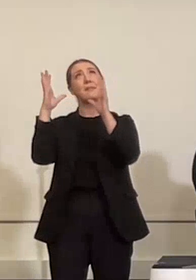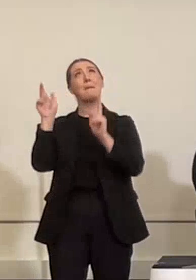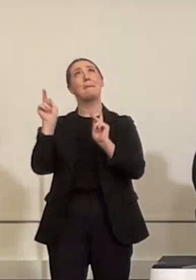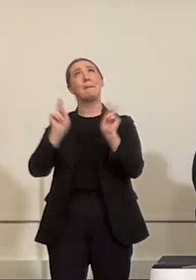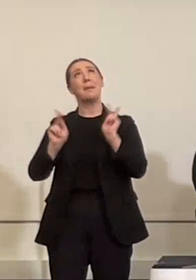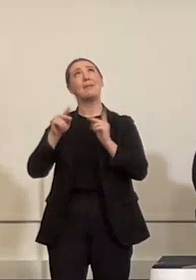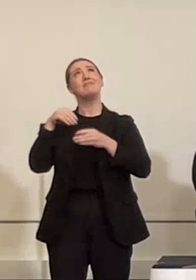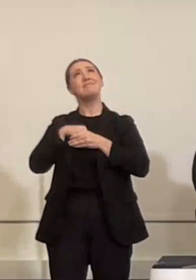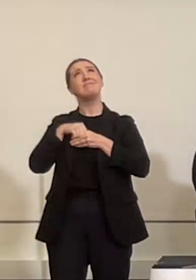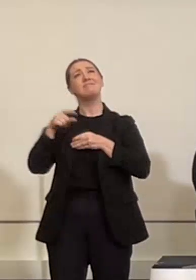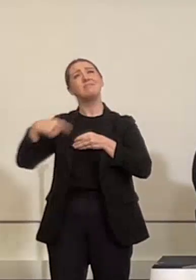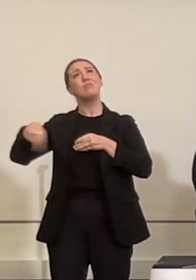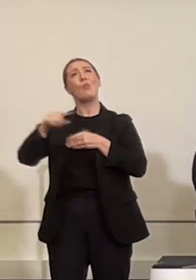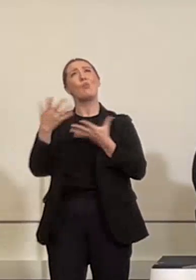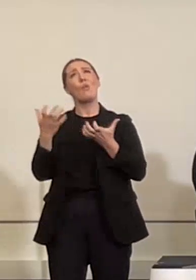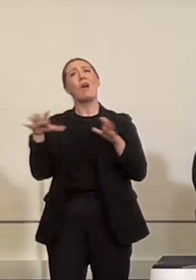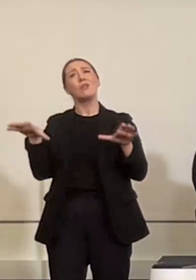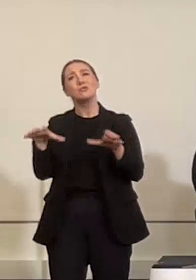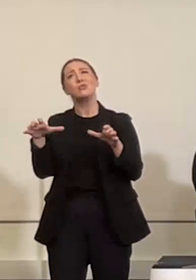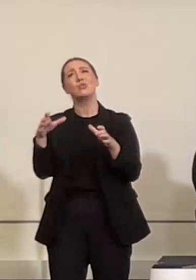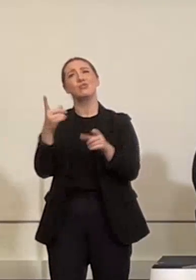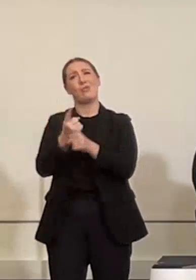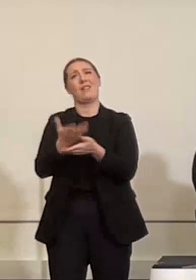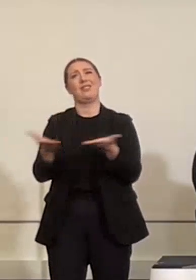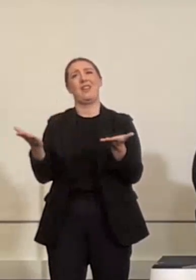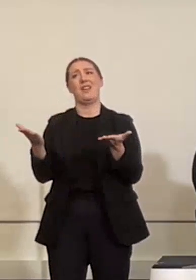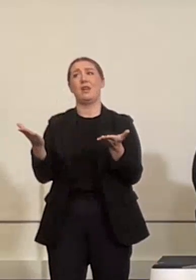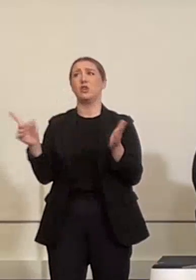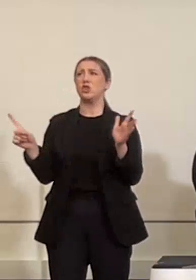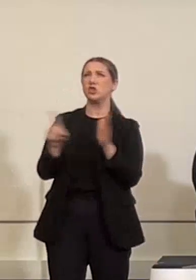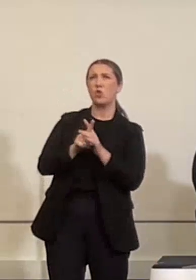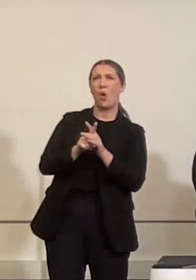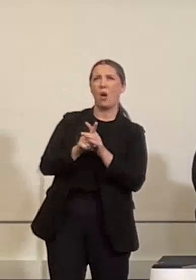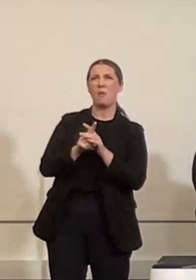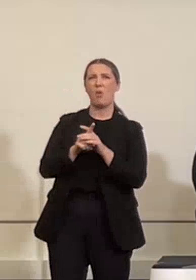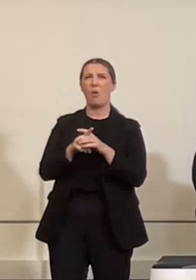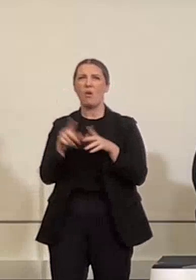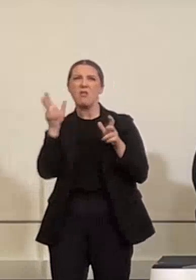They generally want to make good decisions. Nobody shows up and says, like, oh, I want to, But you got to